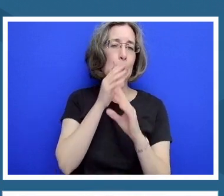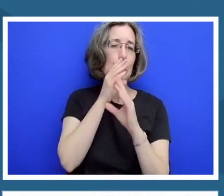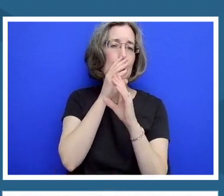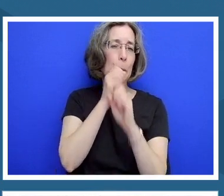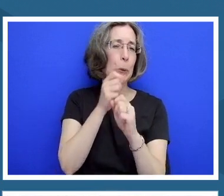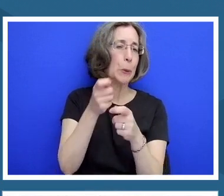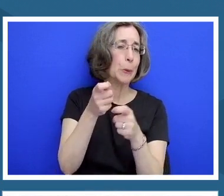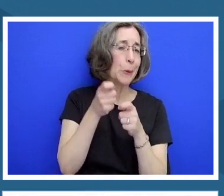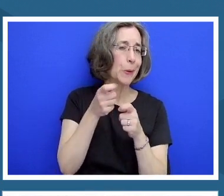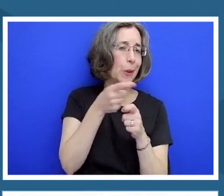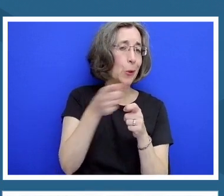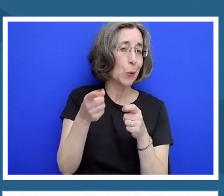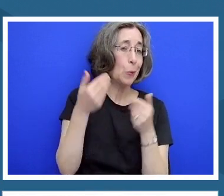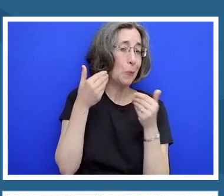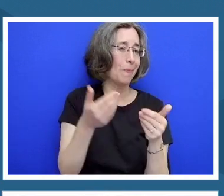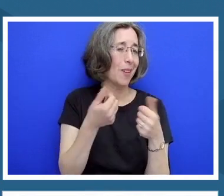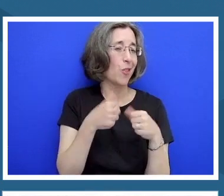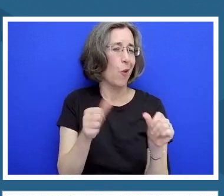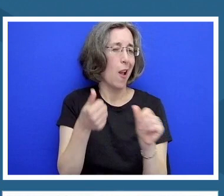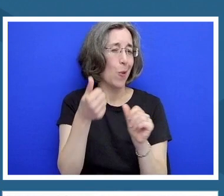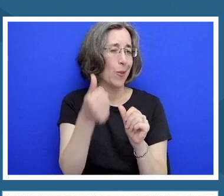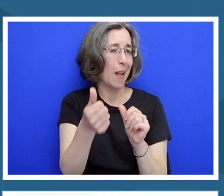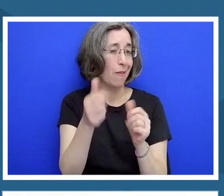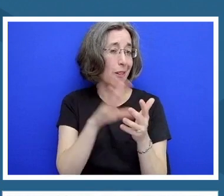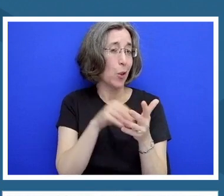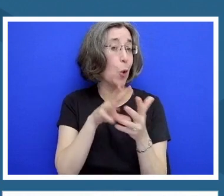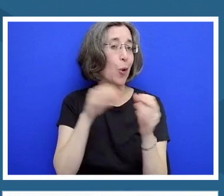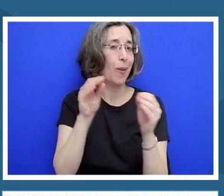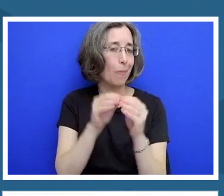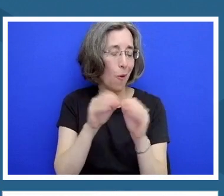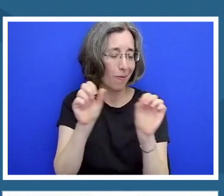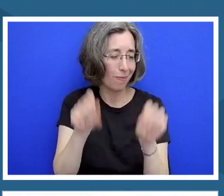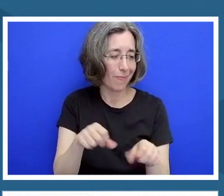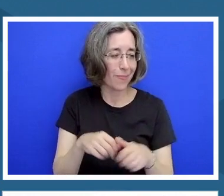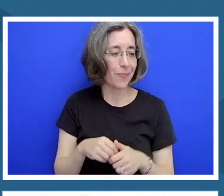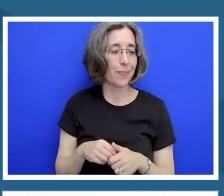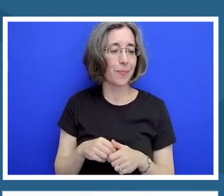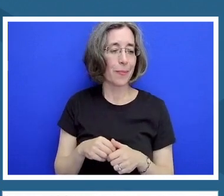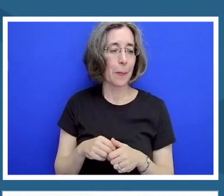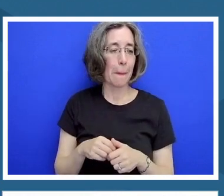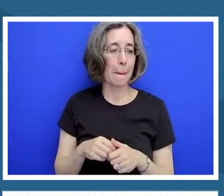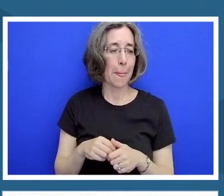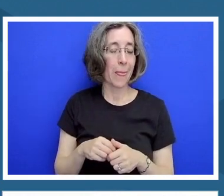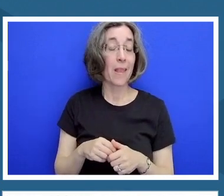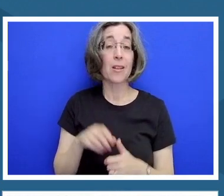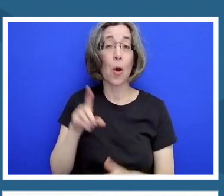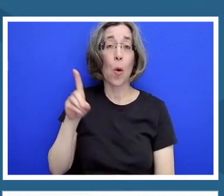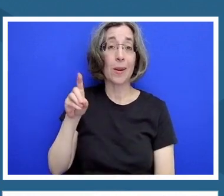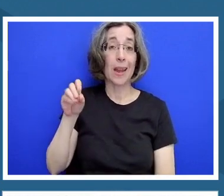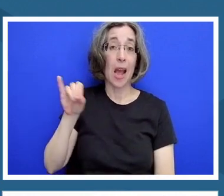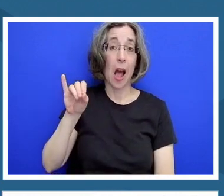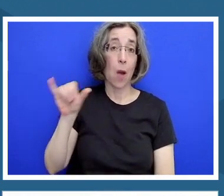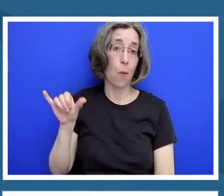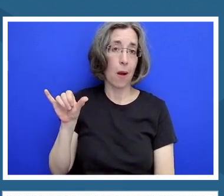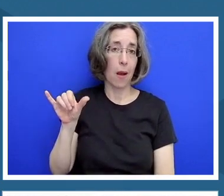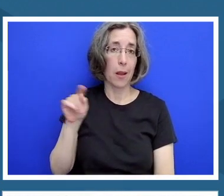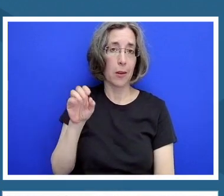and learn more so in particular next slide please the diy